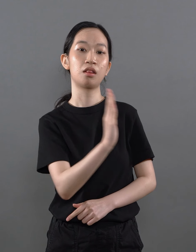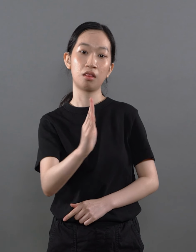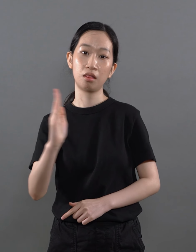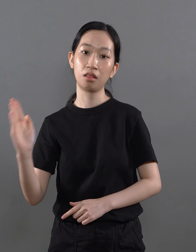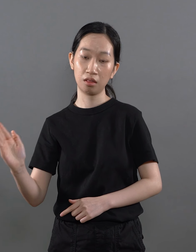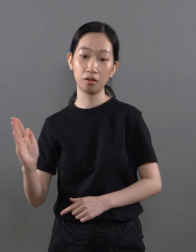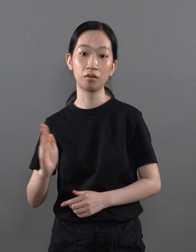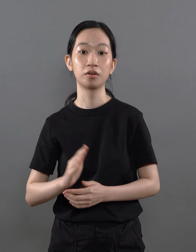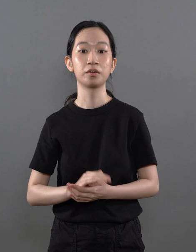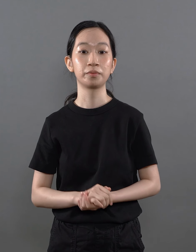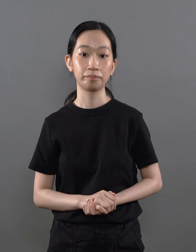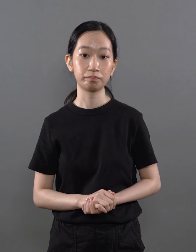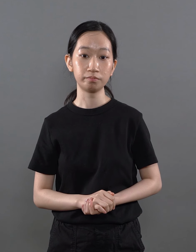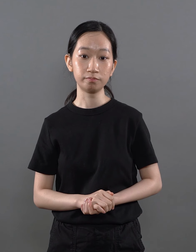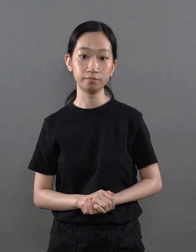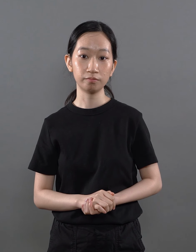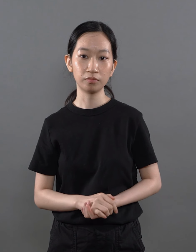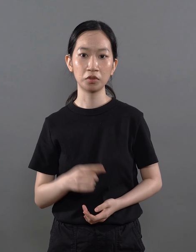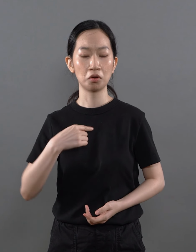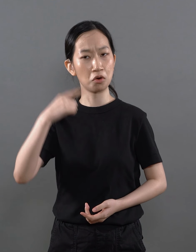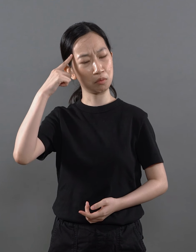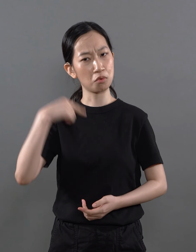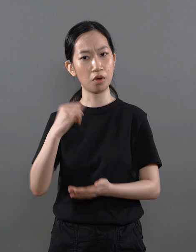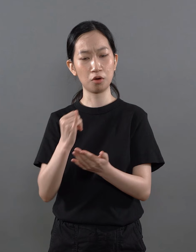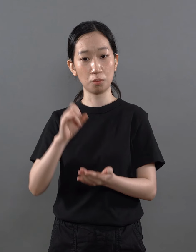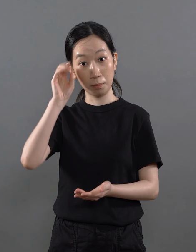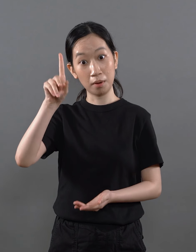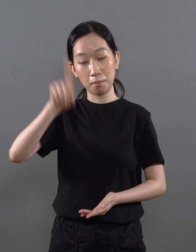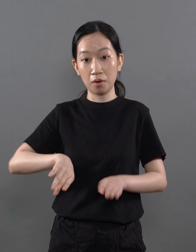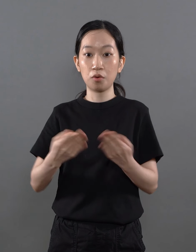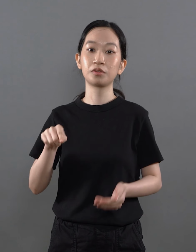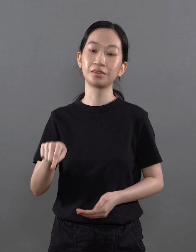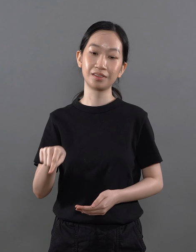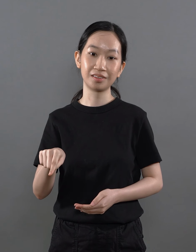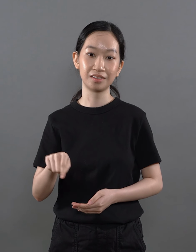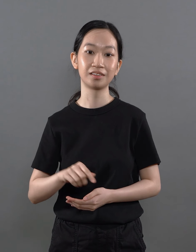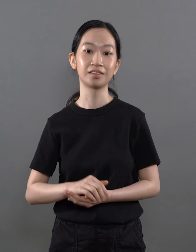having their own paces of life That should be the starting point of my artistic journey